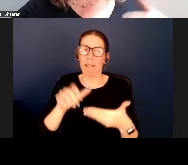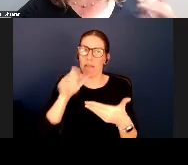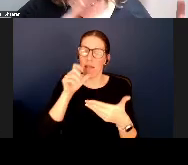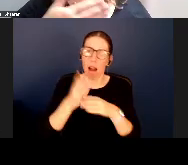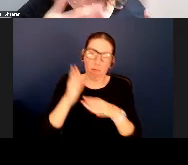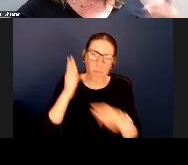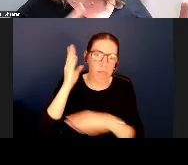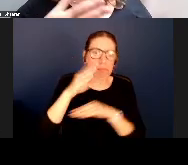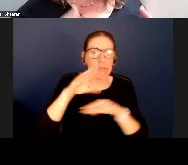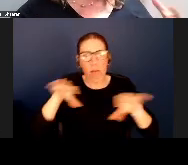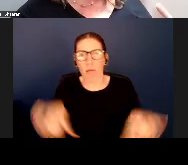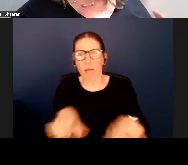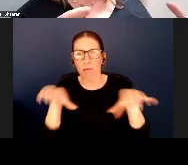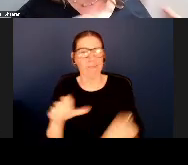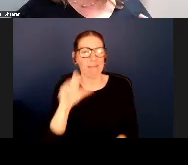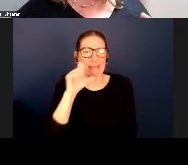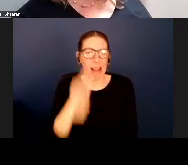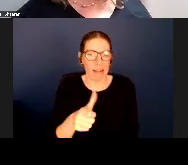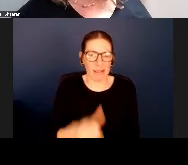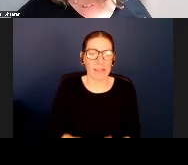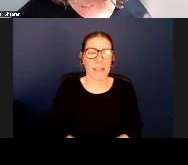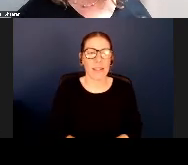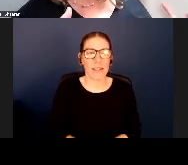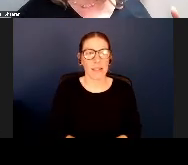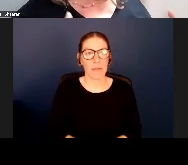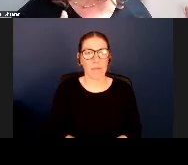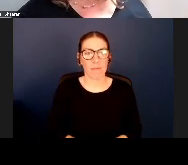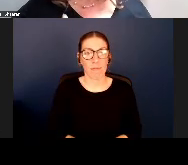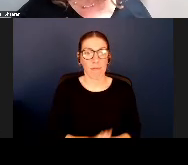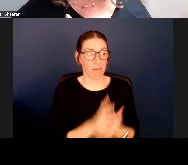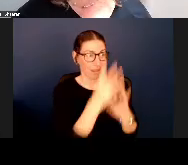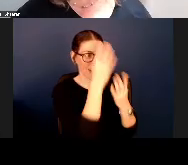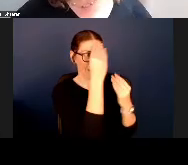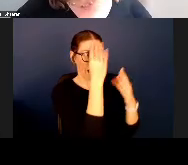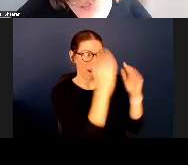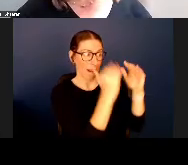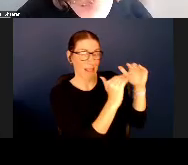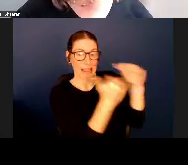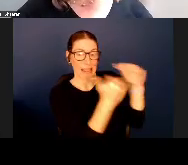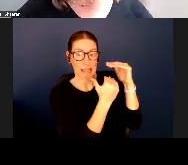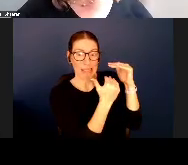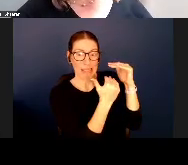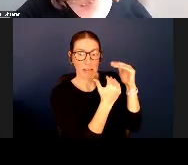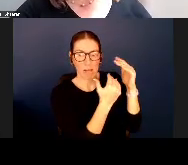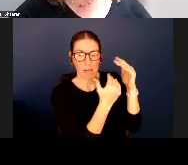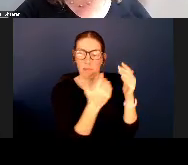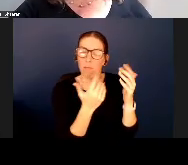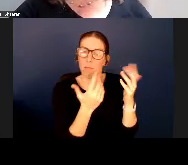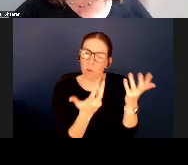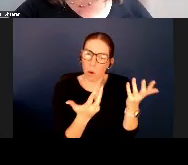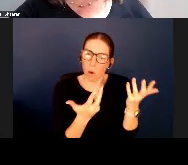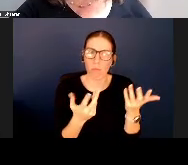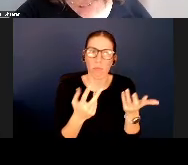Especially if you don't have a lot of data to work with, which we didn't per se. Um so it did require